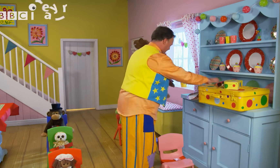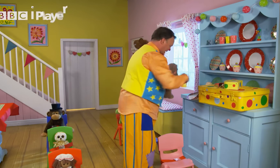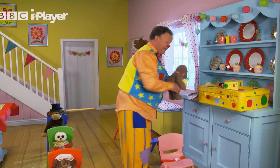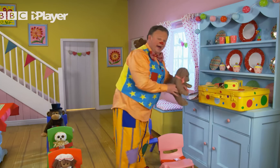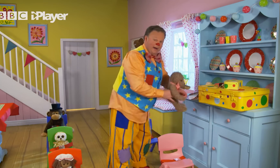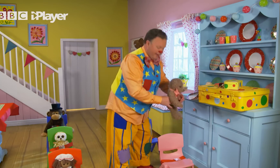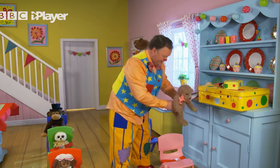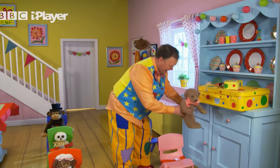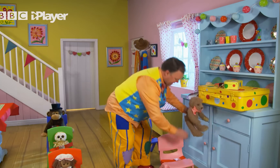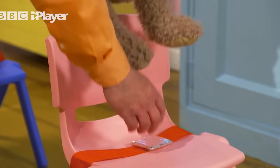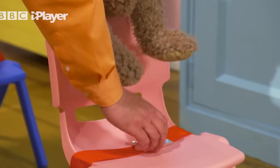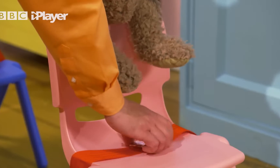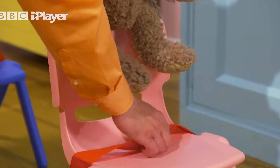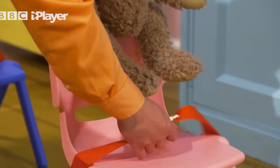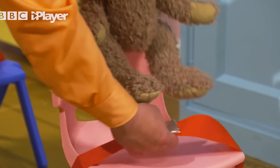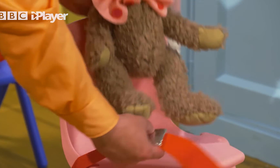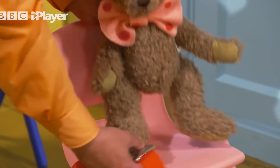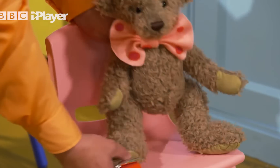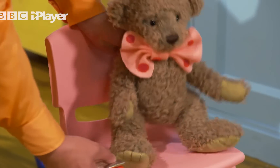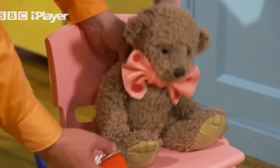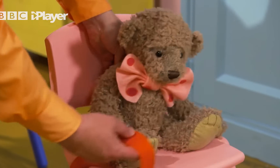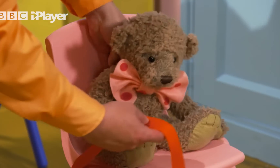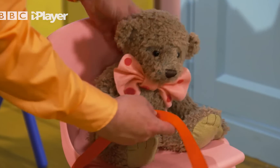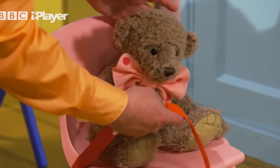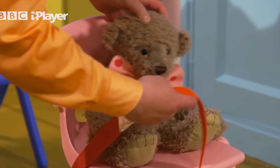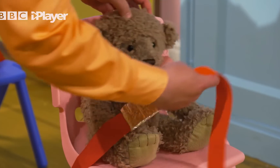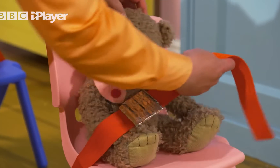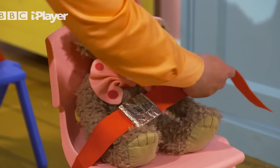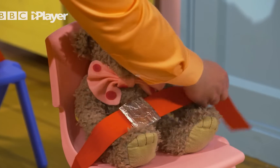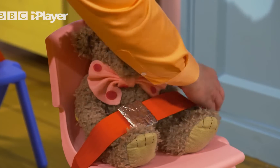there we are pop you down here oh safe and sound that's it